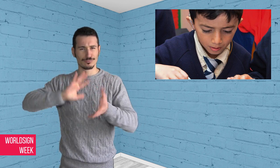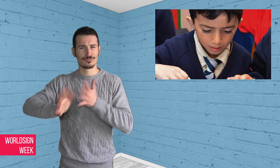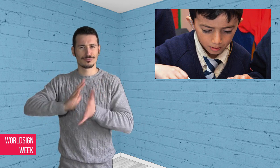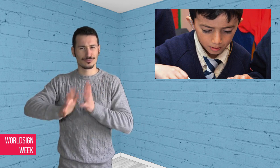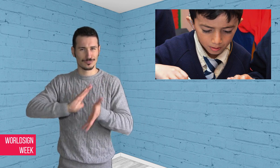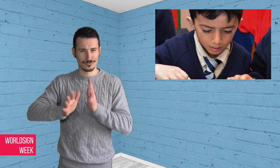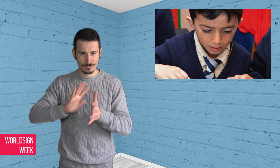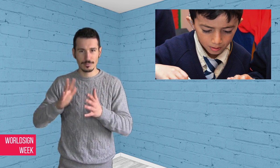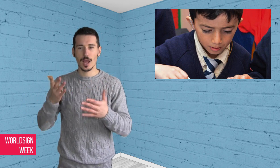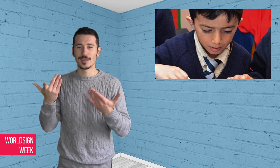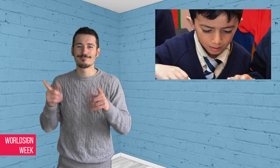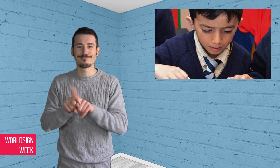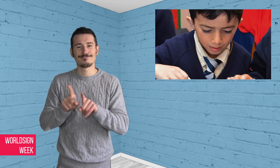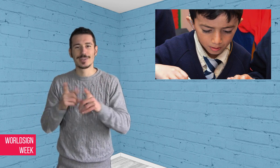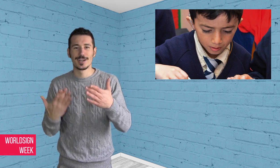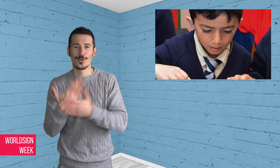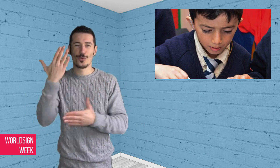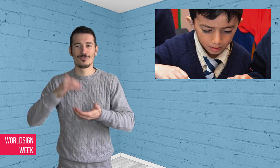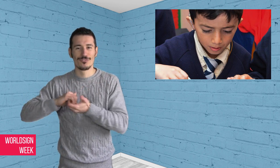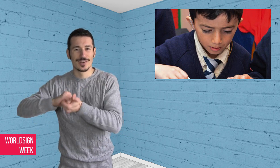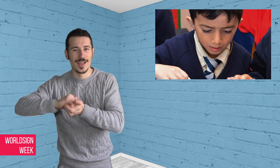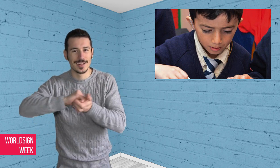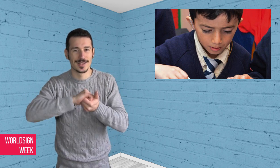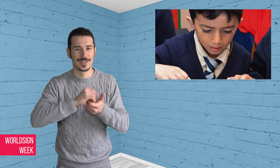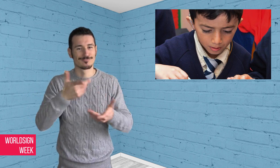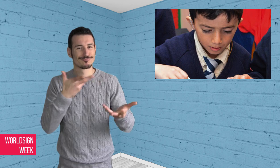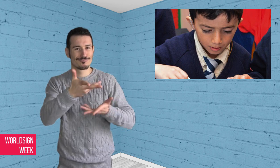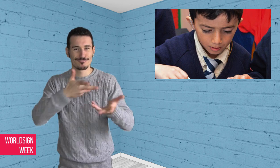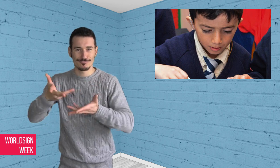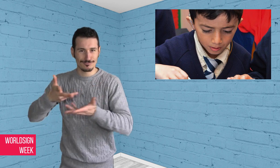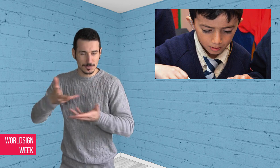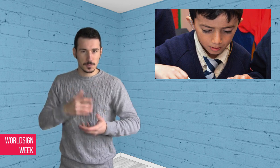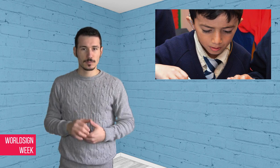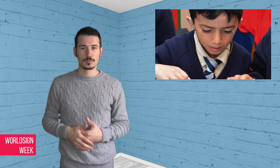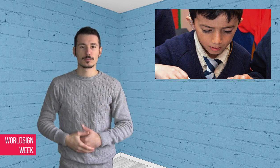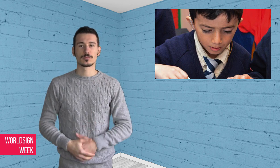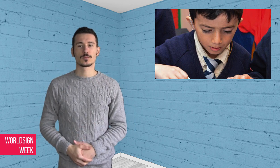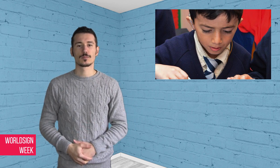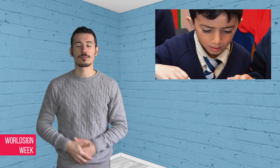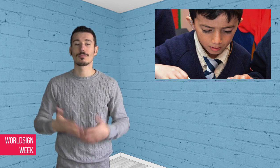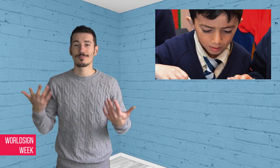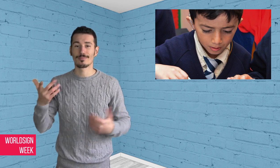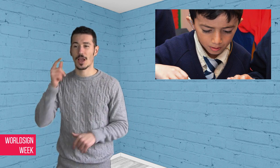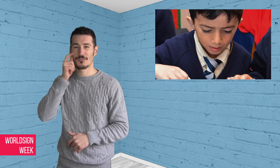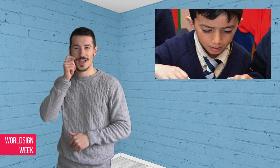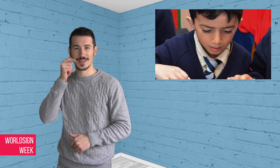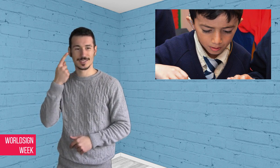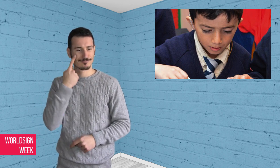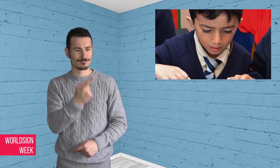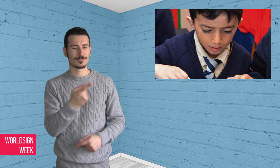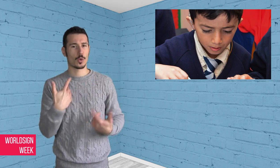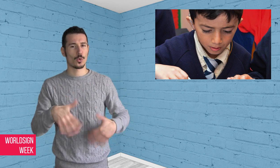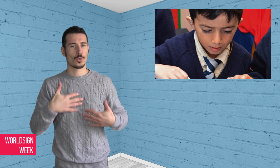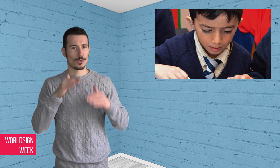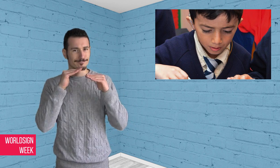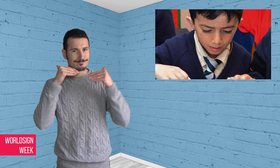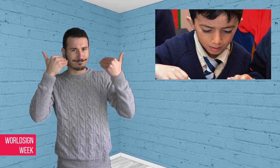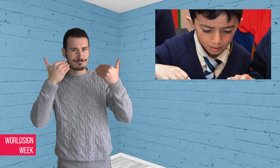deaf children. Because of that, the father fears if his son was returned to